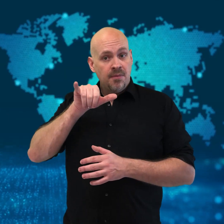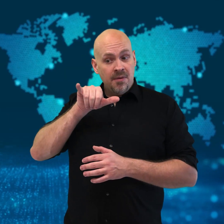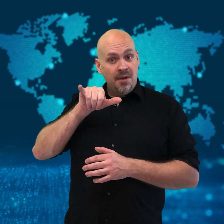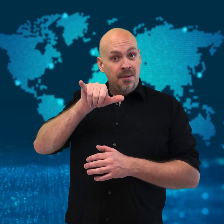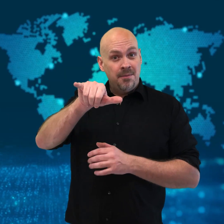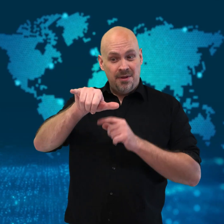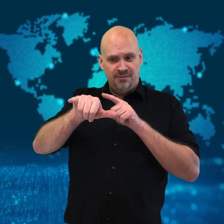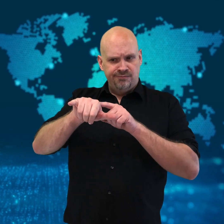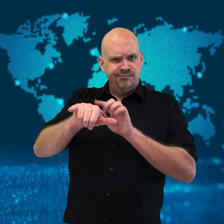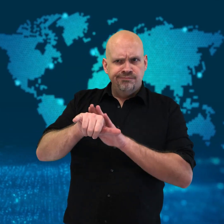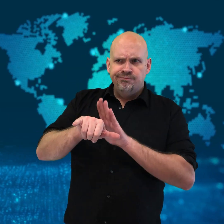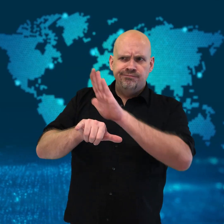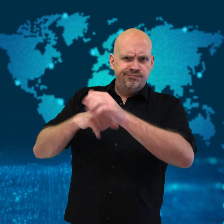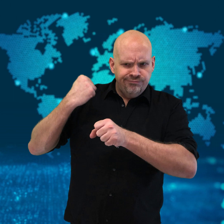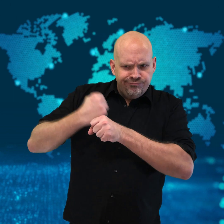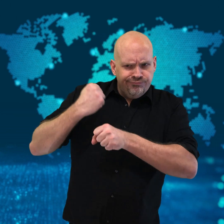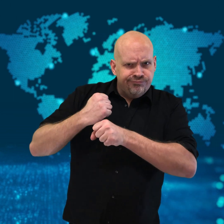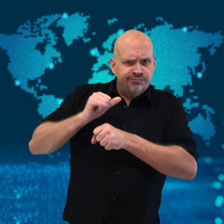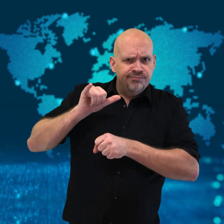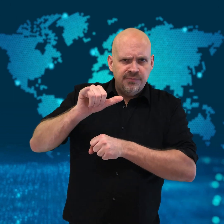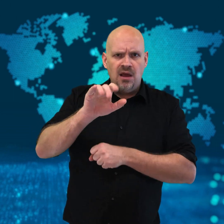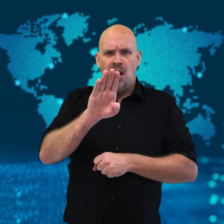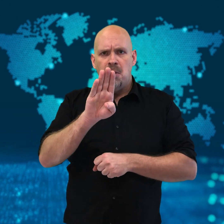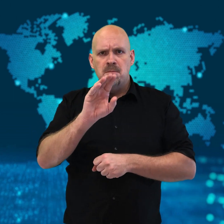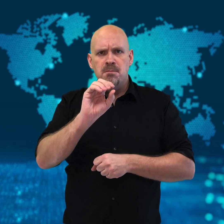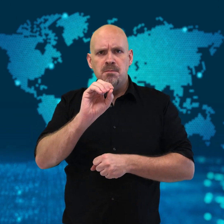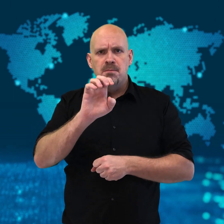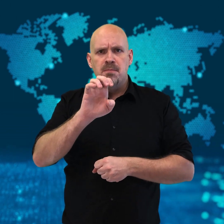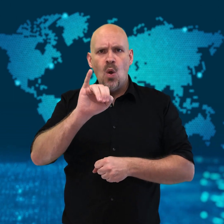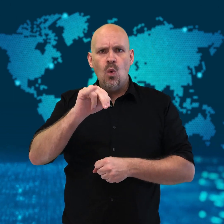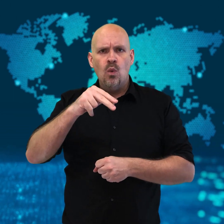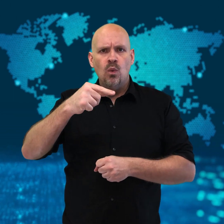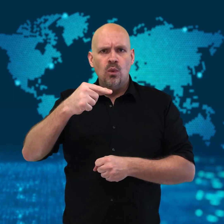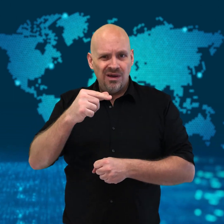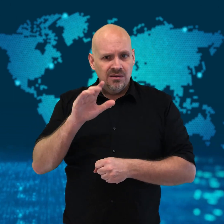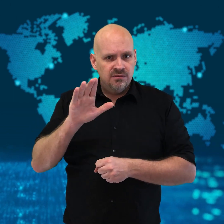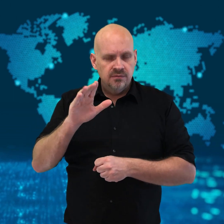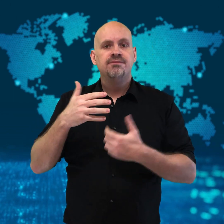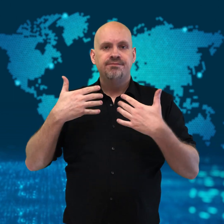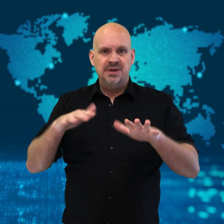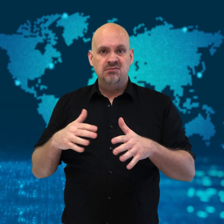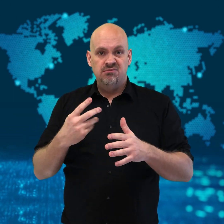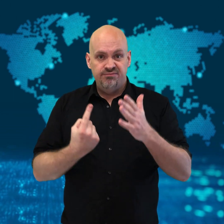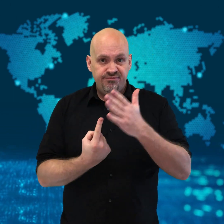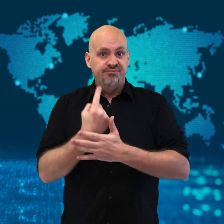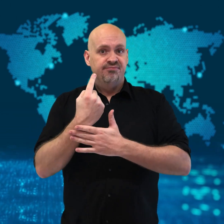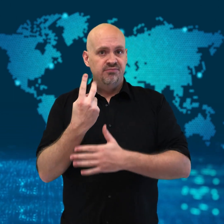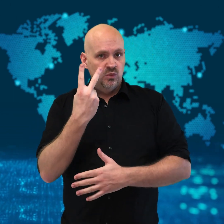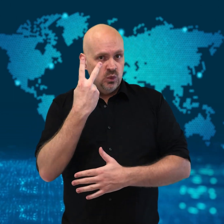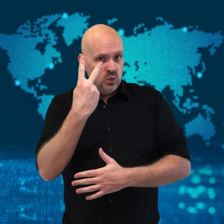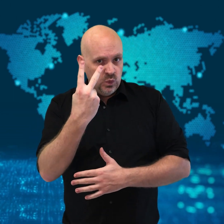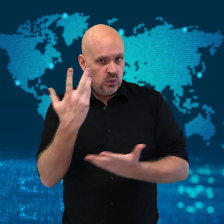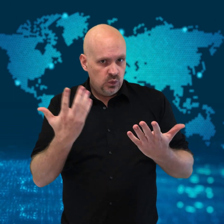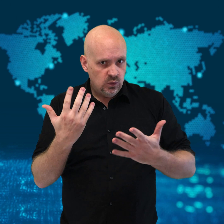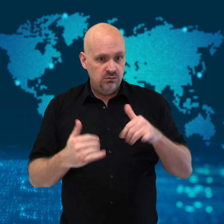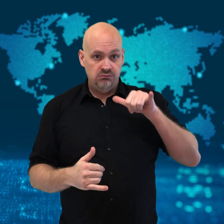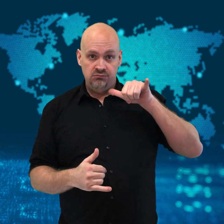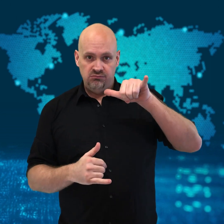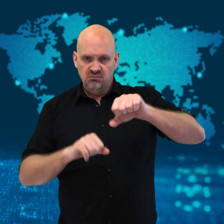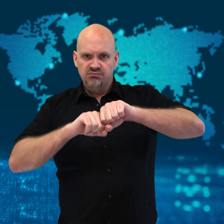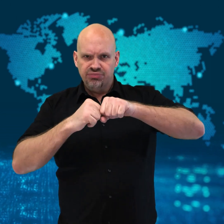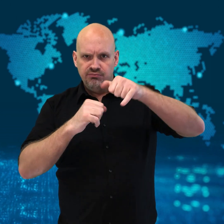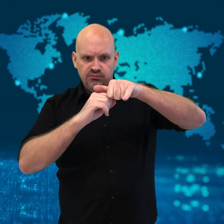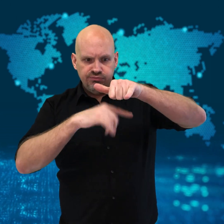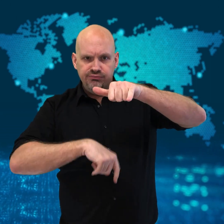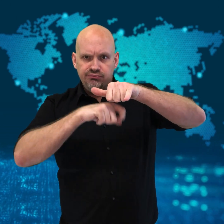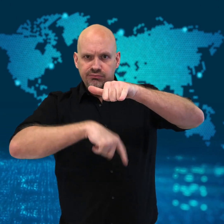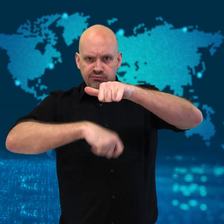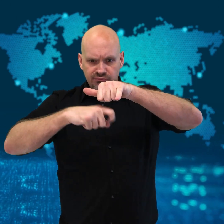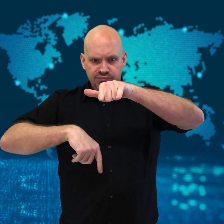[Gavin]: Boeing planes have dropped debris on two different neighborhoods.